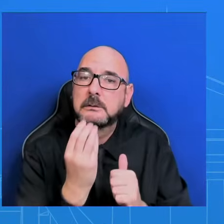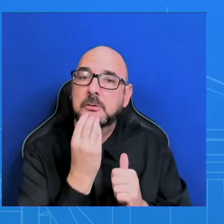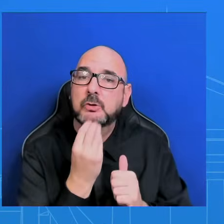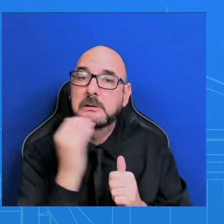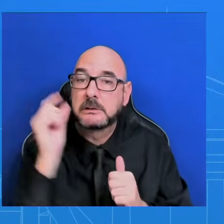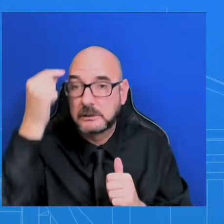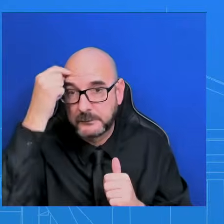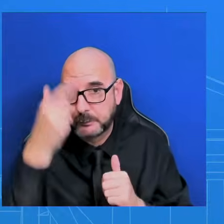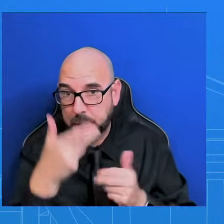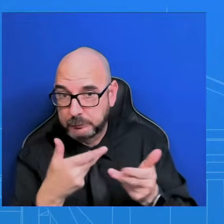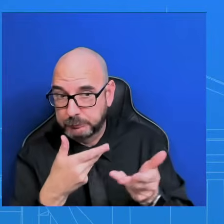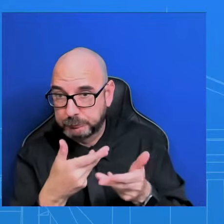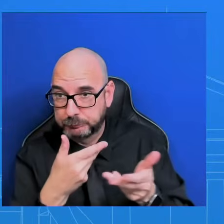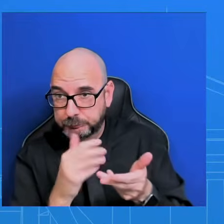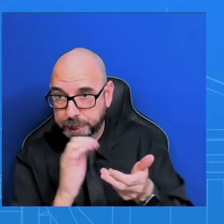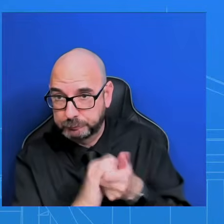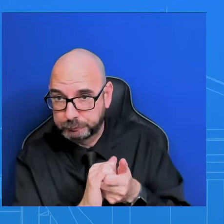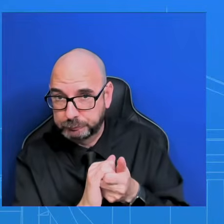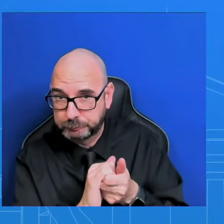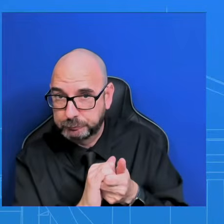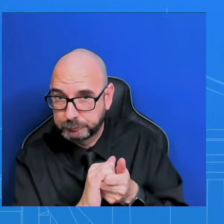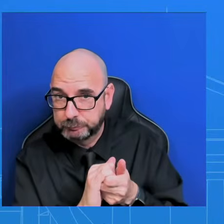and counterparts in the region on good governance in Gaza --